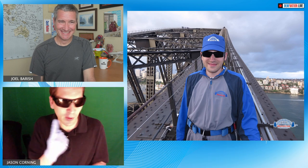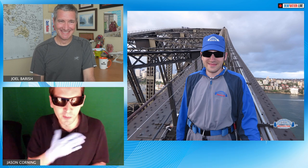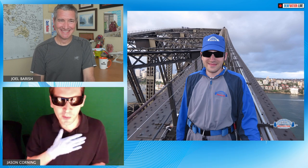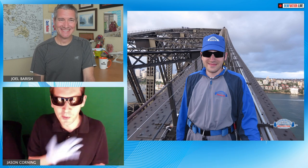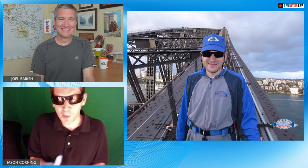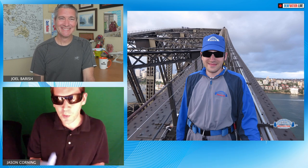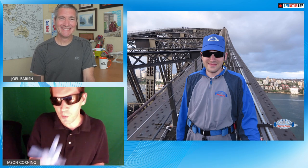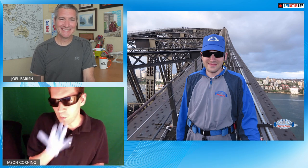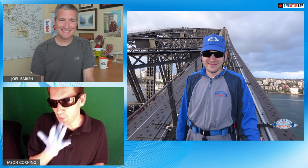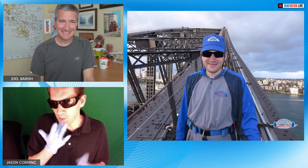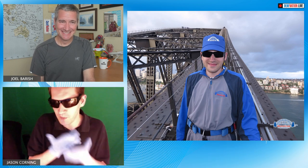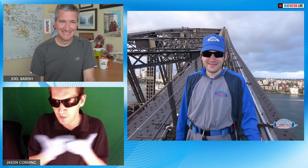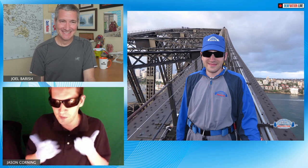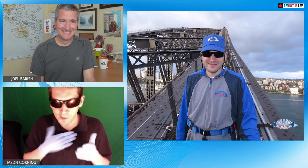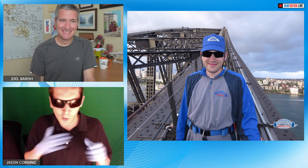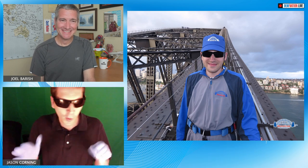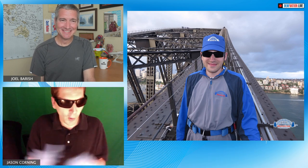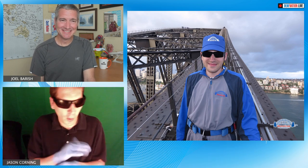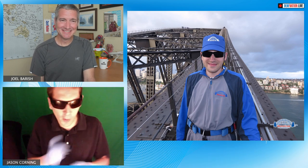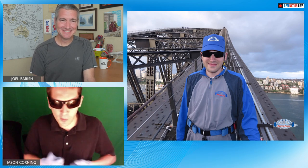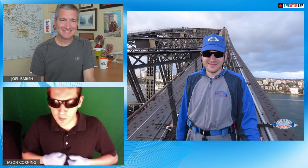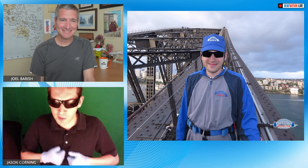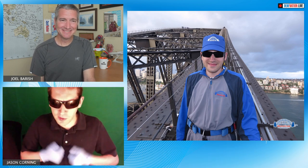That is one of my favorite thing to do in my whole life climbing that bridge